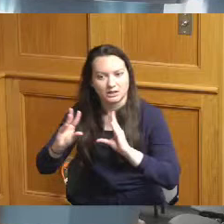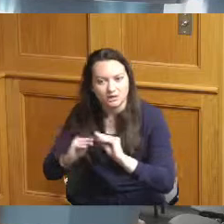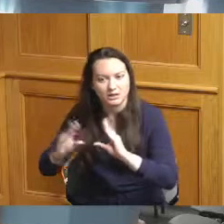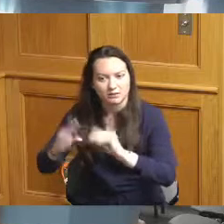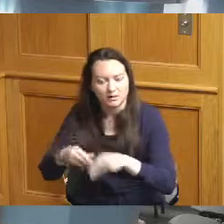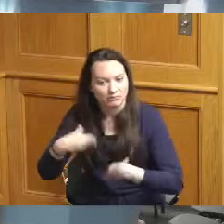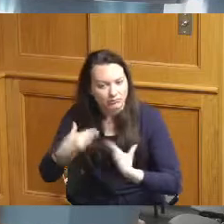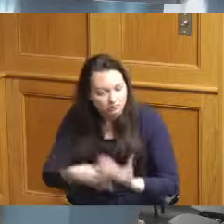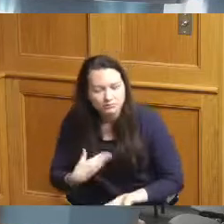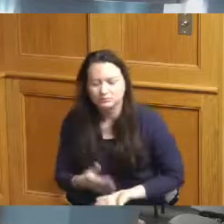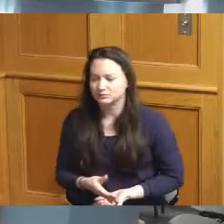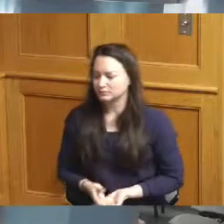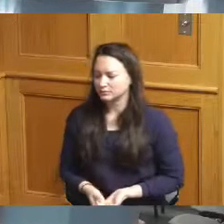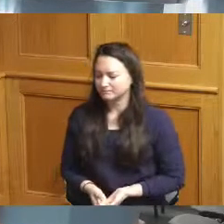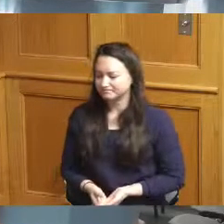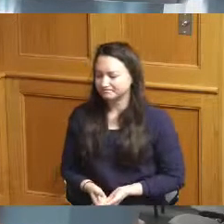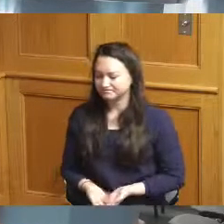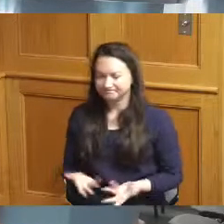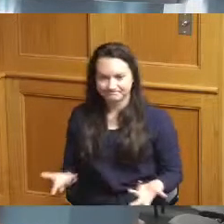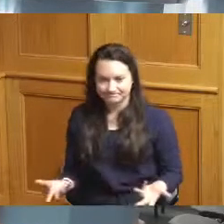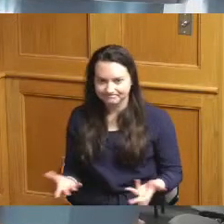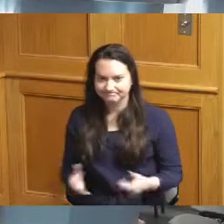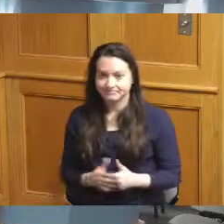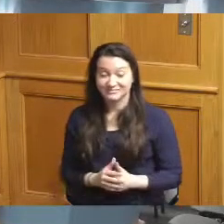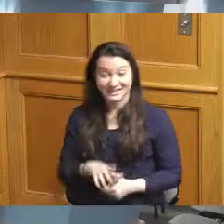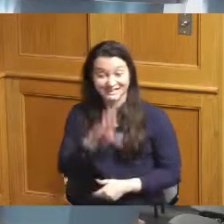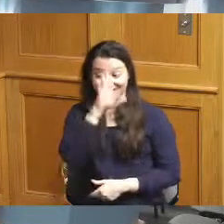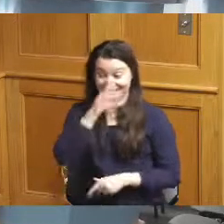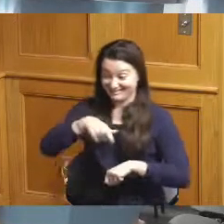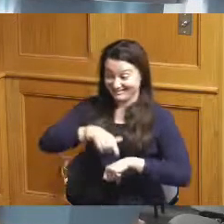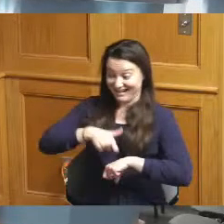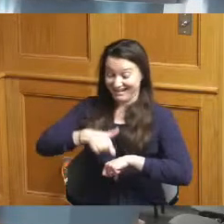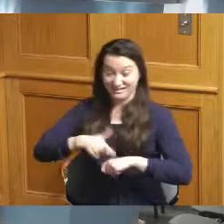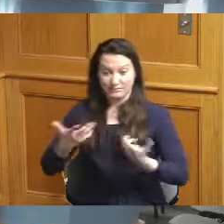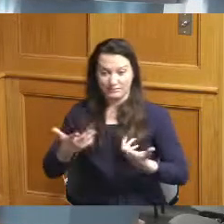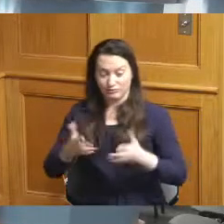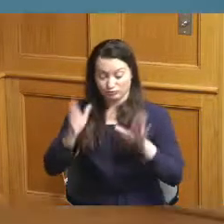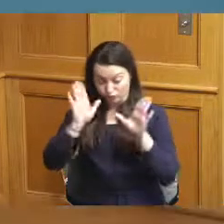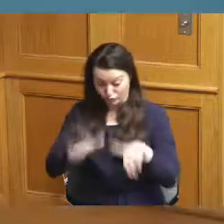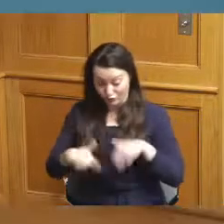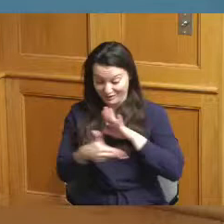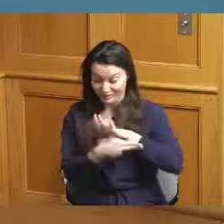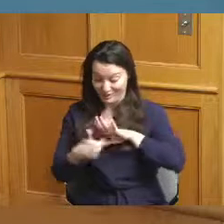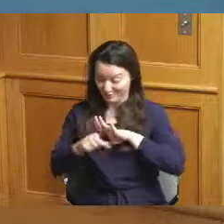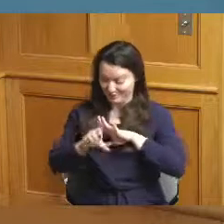Etc and I just think especially the time we're looking at rebranding and those kind of things